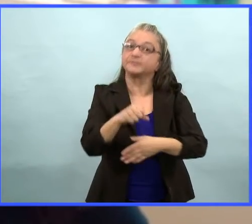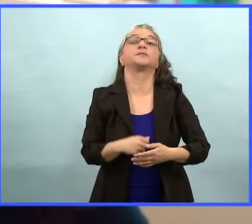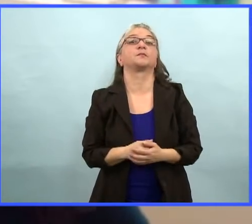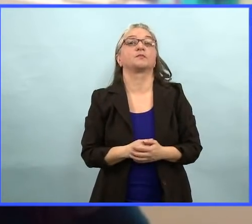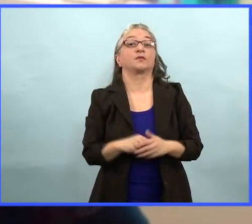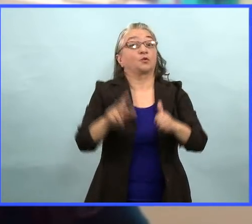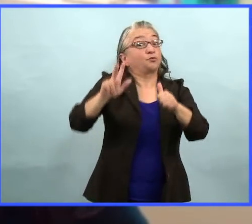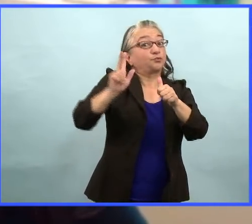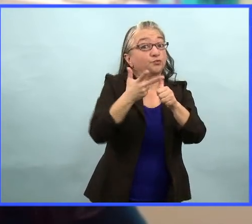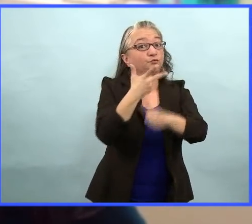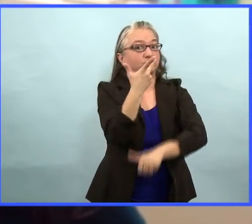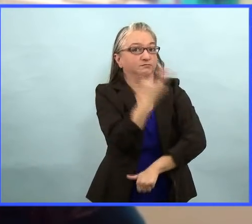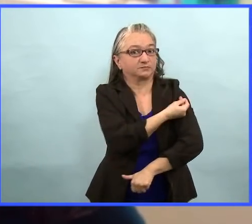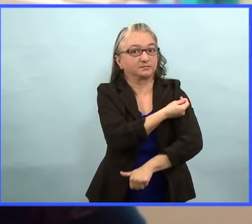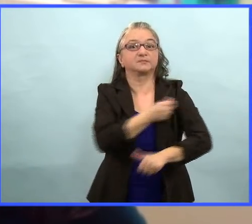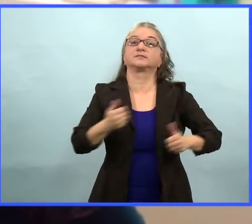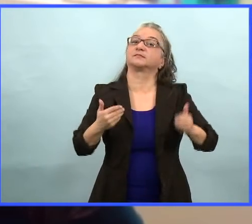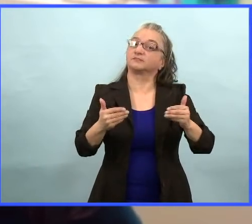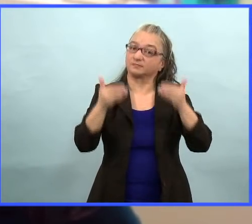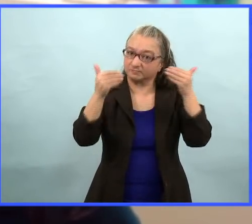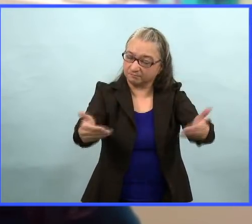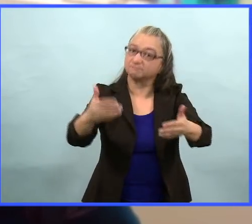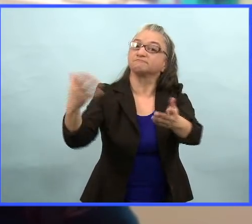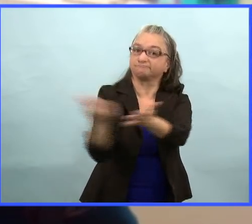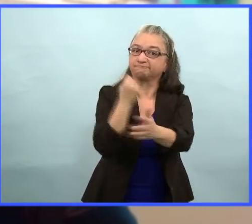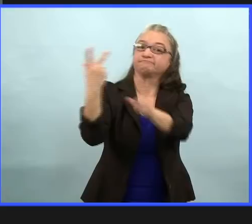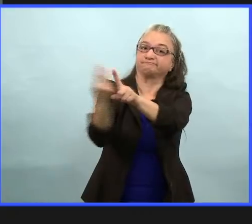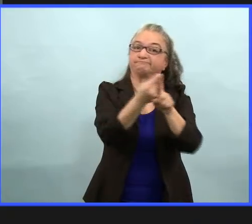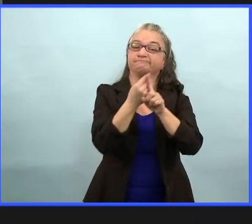with that i'll thank you for listening and i'll turn it back to dr reimer